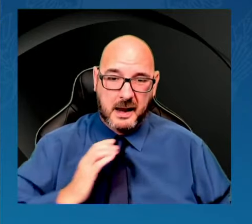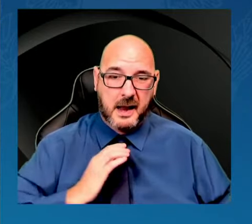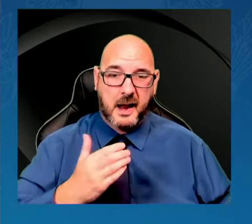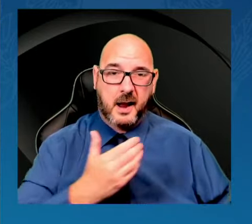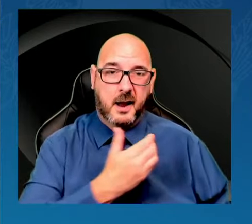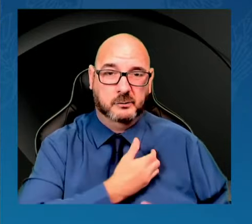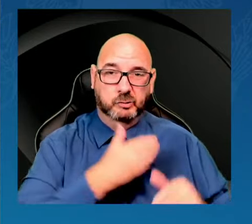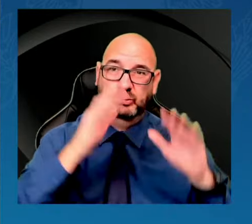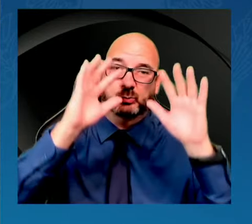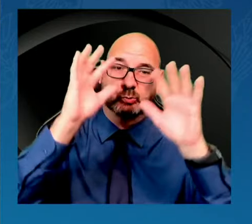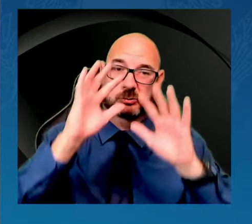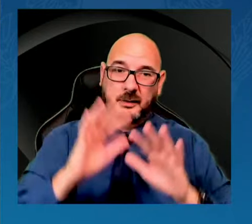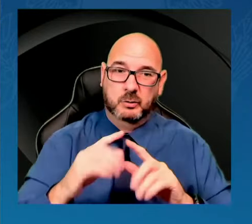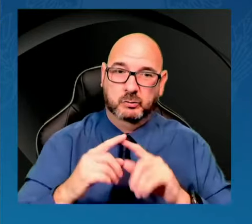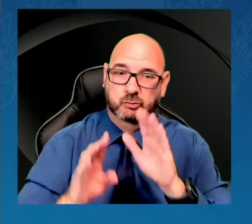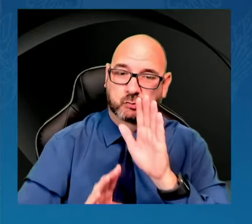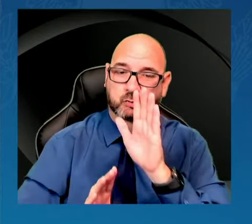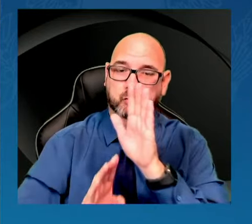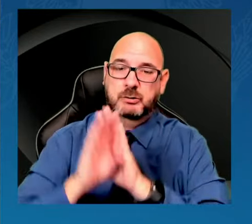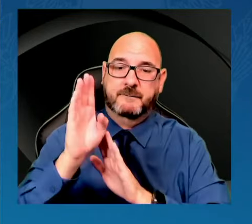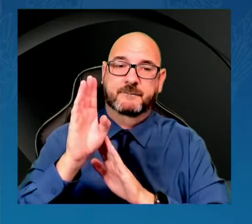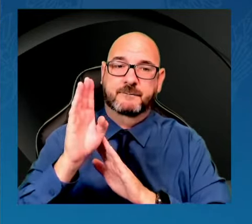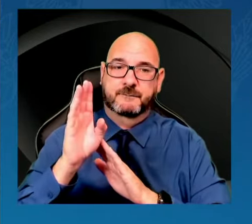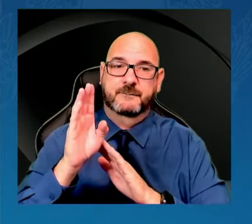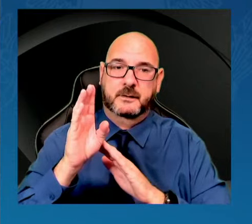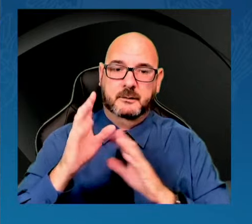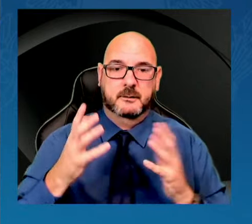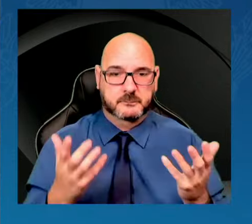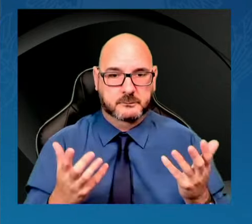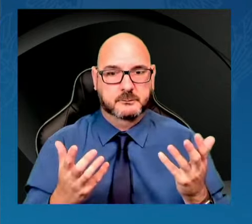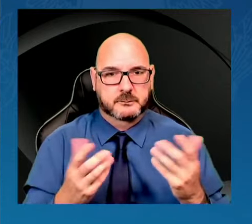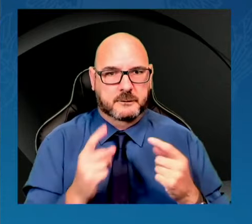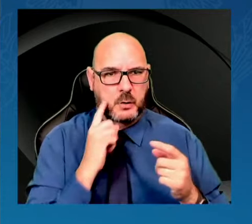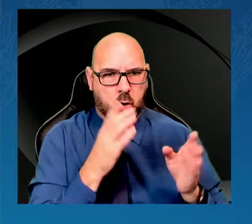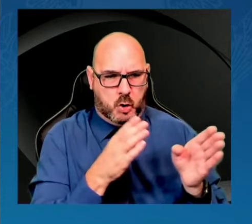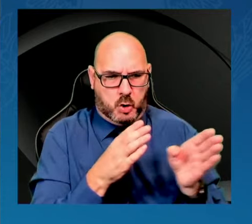So how do you keep a positive perspective and stay hopeful?